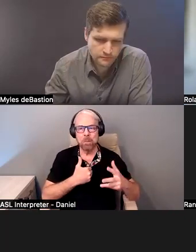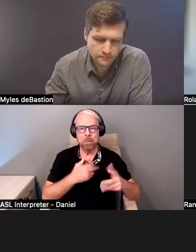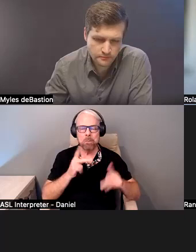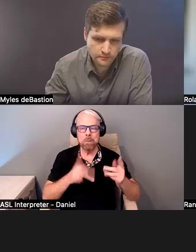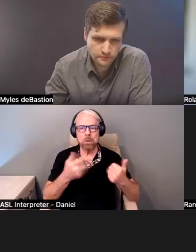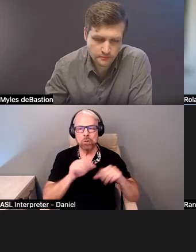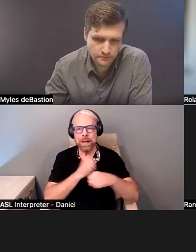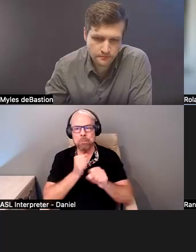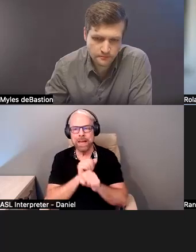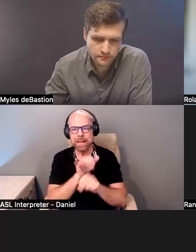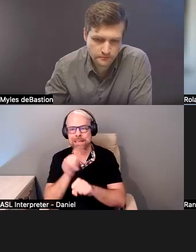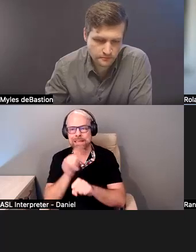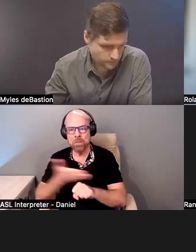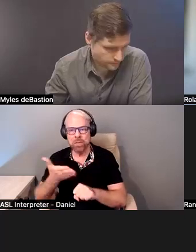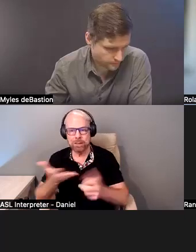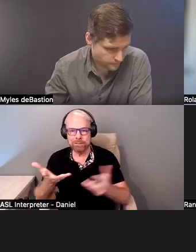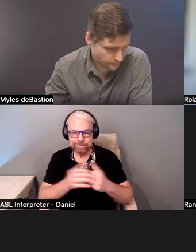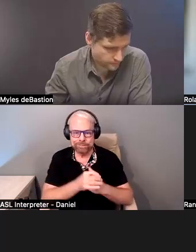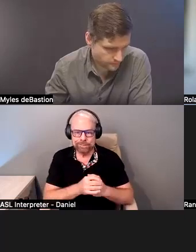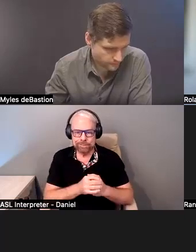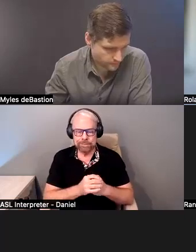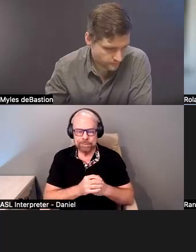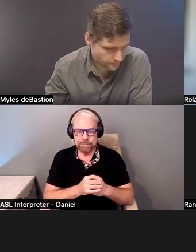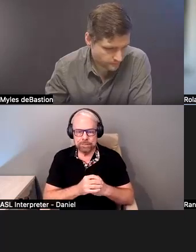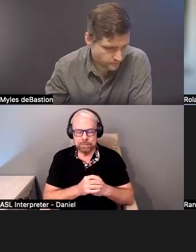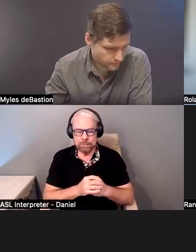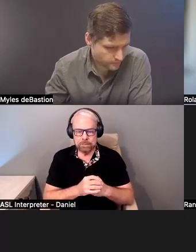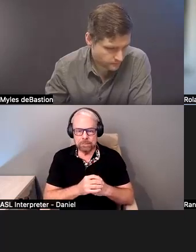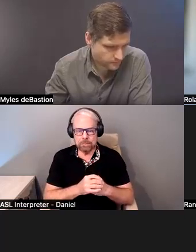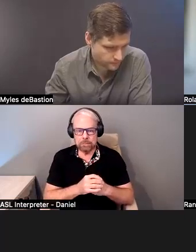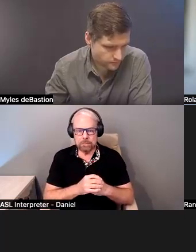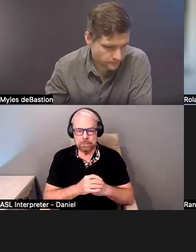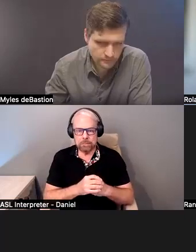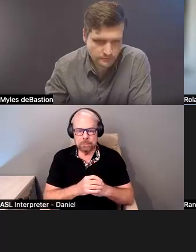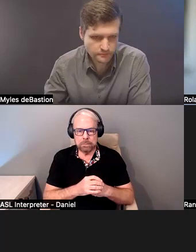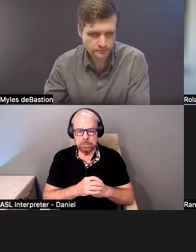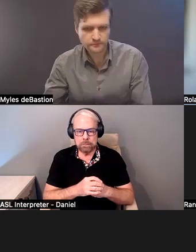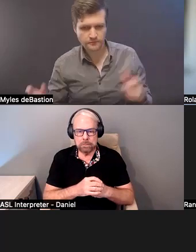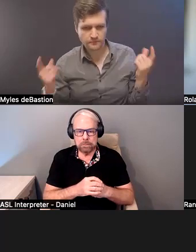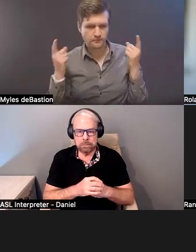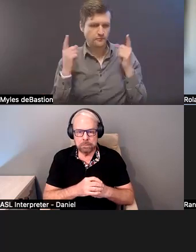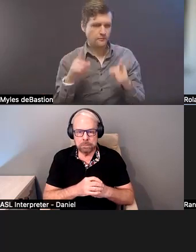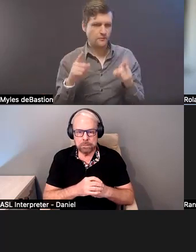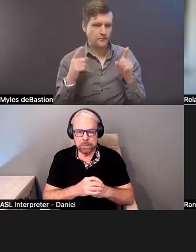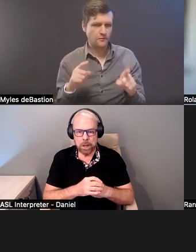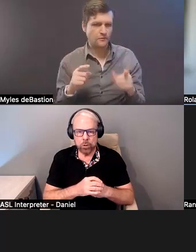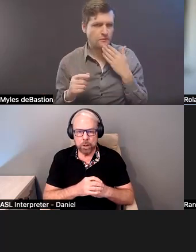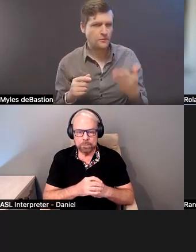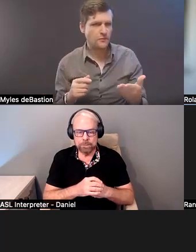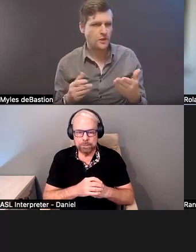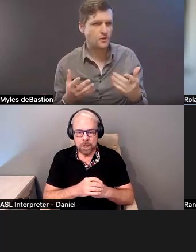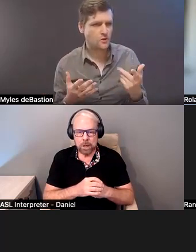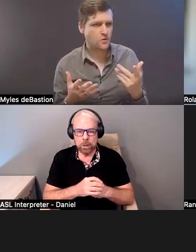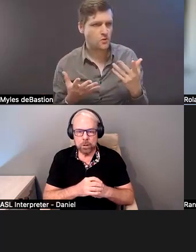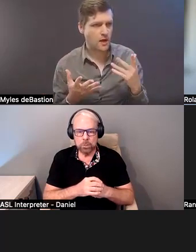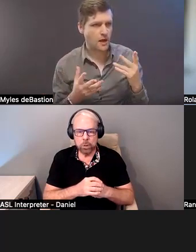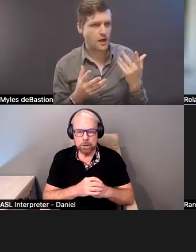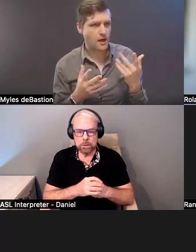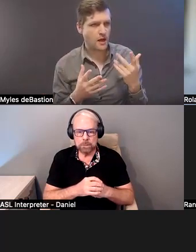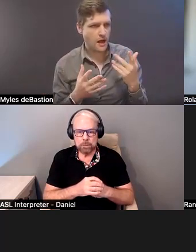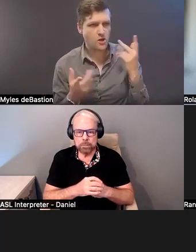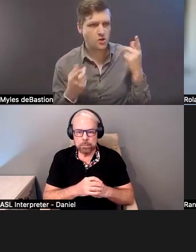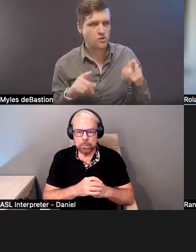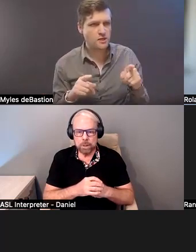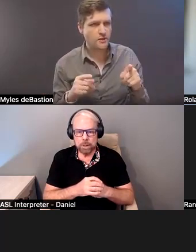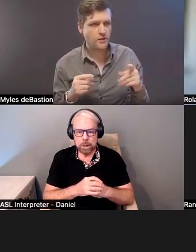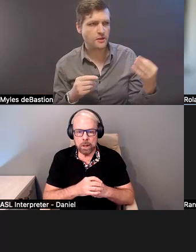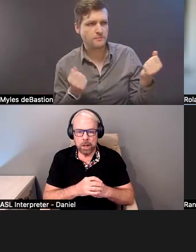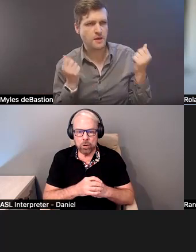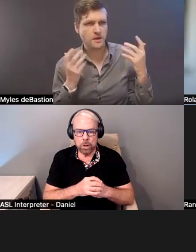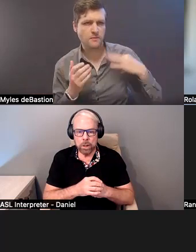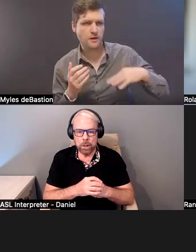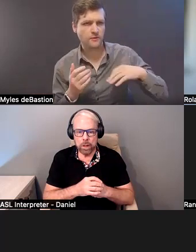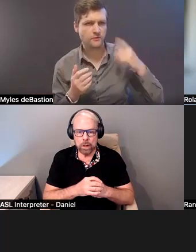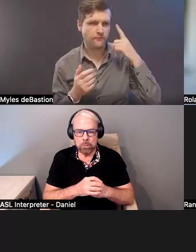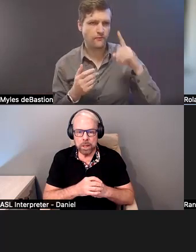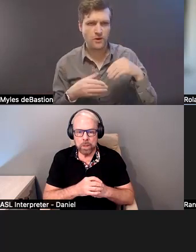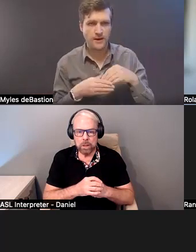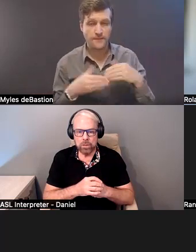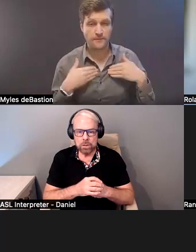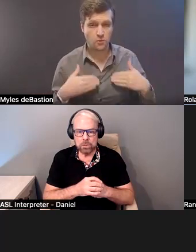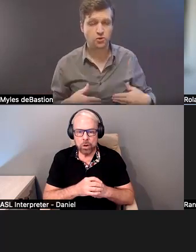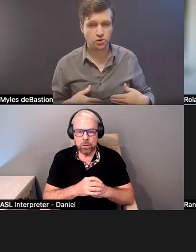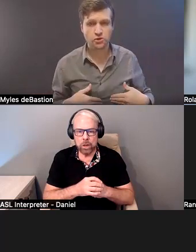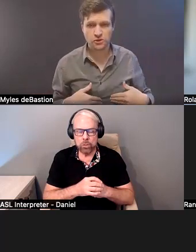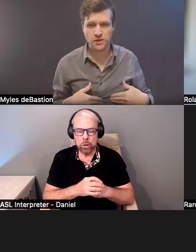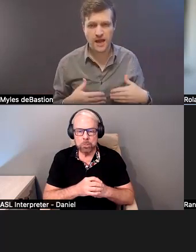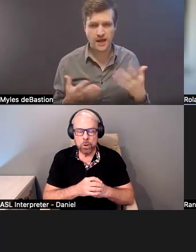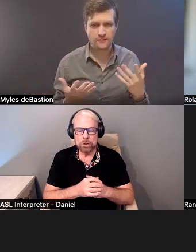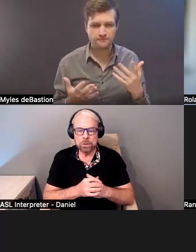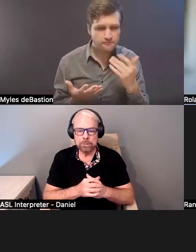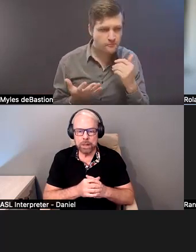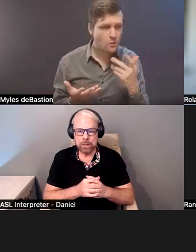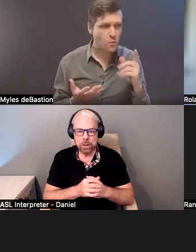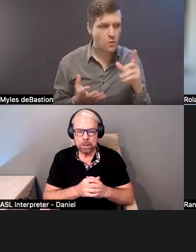Daniel: I agree. Good point. And I agree that many benefits are there for in person Hackathons.